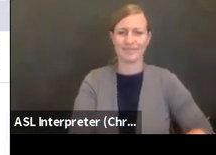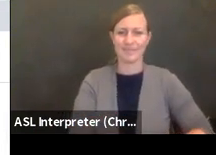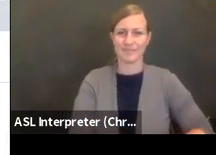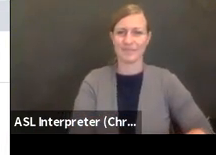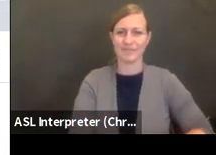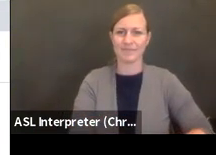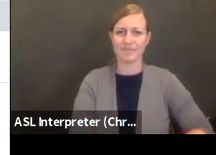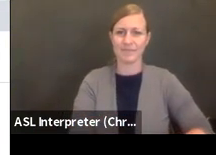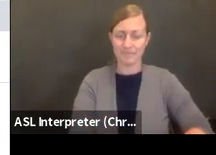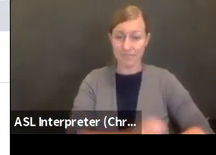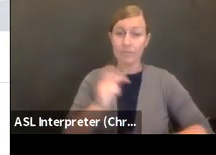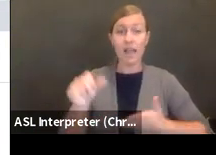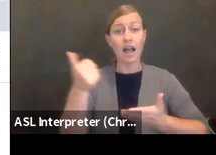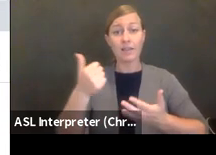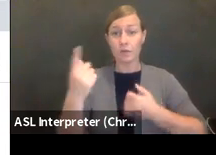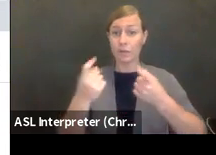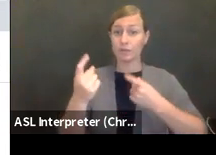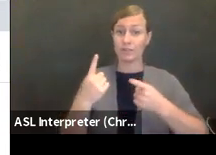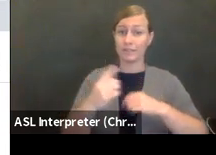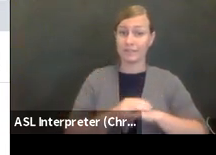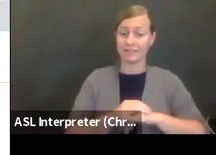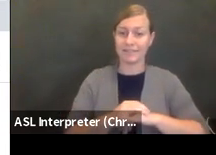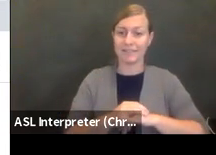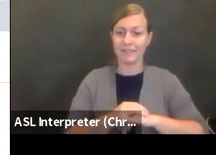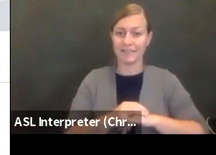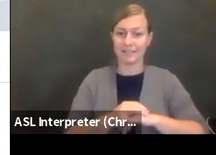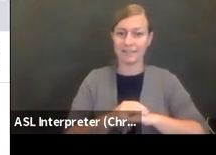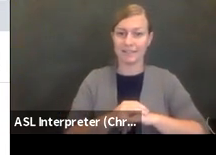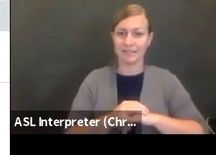ESD 112-- Kristina Wambold: Me. Other questions as we ESD 113 - Andrew Hickman: Think through ESD 112-- Kristina Wambold: our time together.